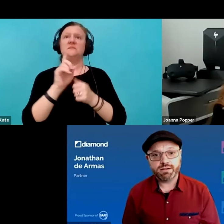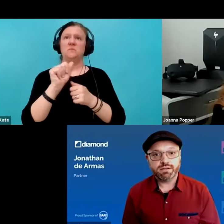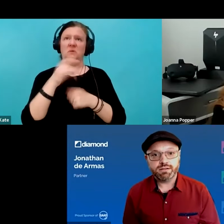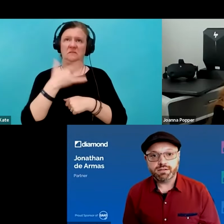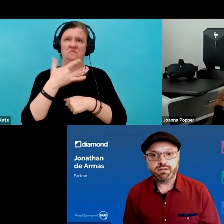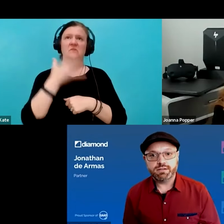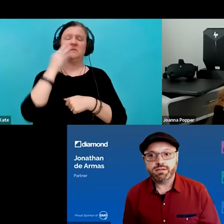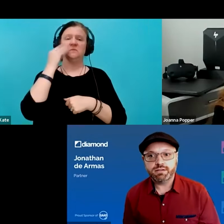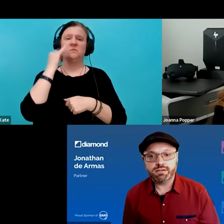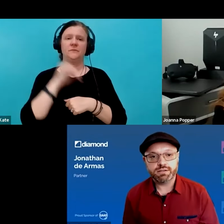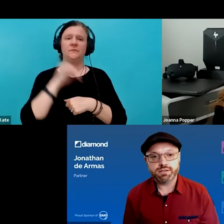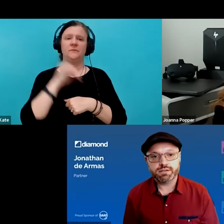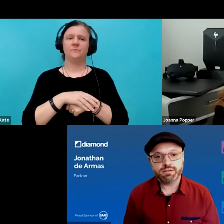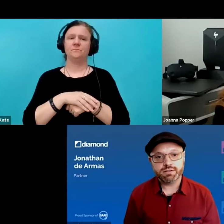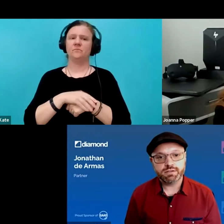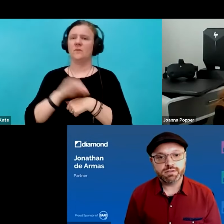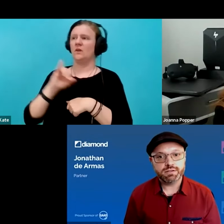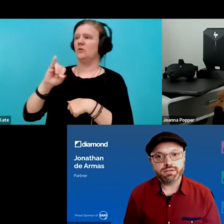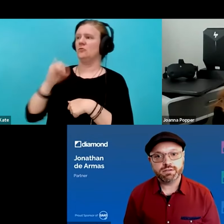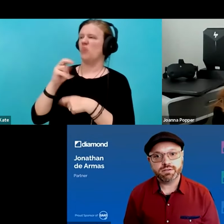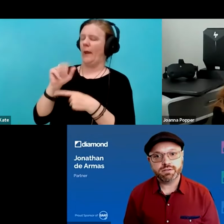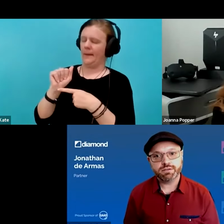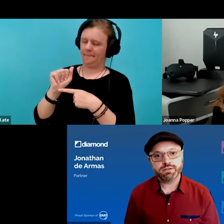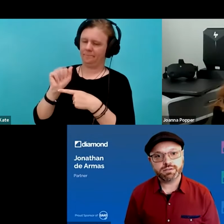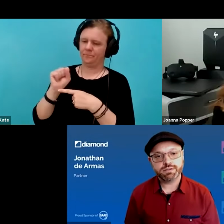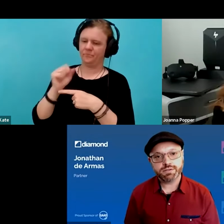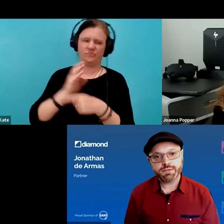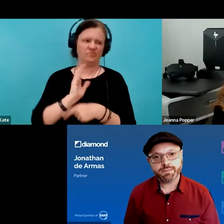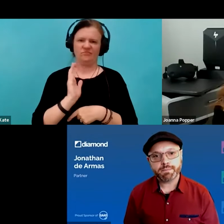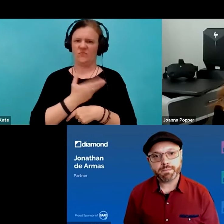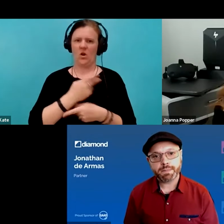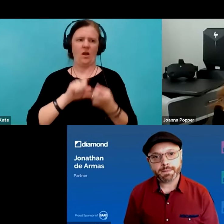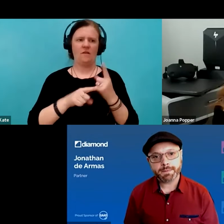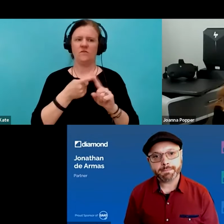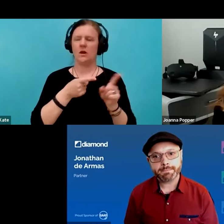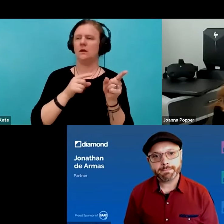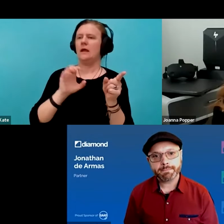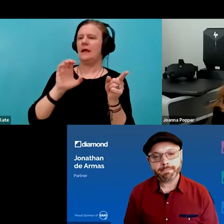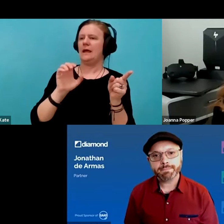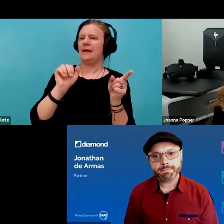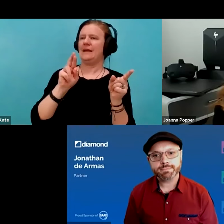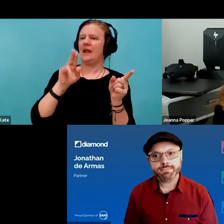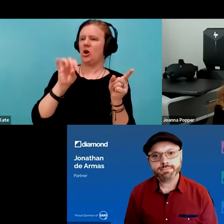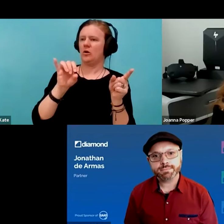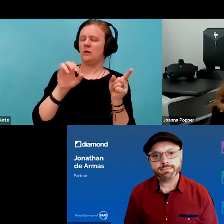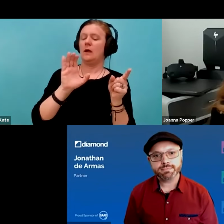Joanna Popper: Yeah, there's a there's a Joanna Popper: Friend of both of ours Cary Shah, and who's the CEO and